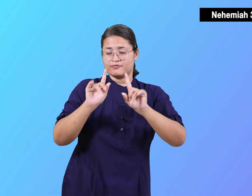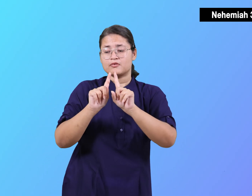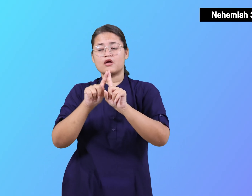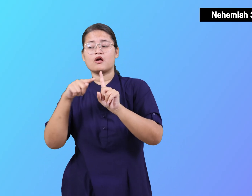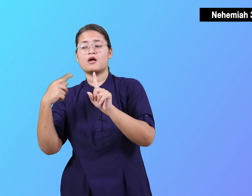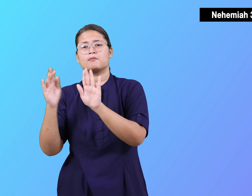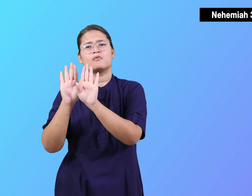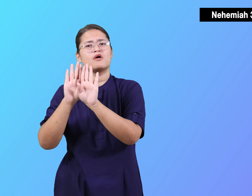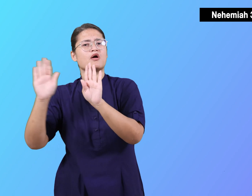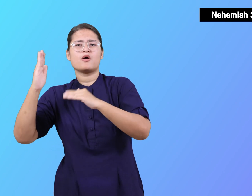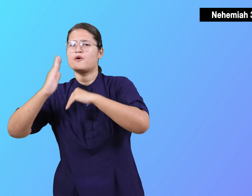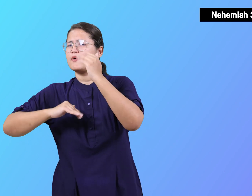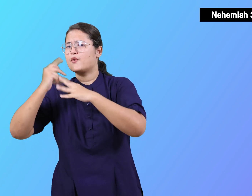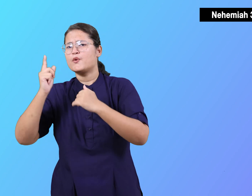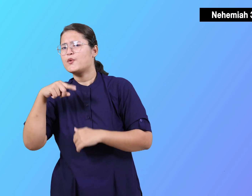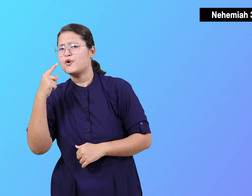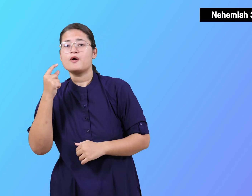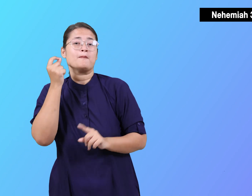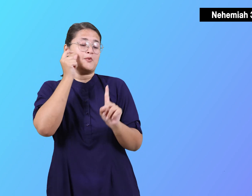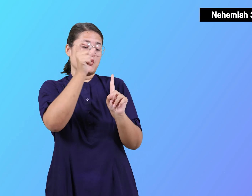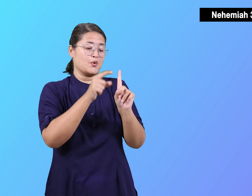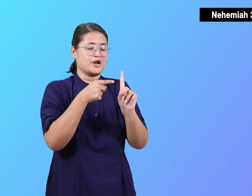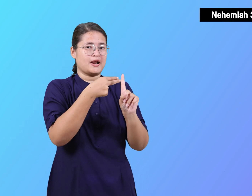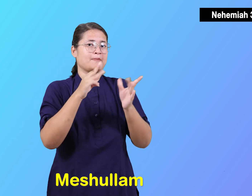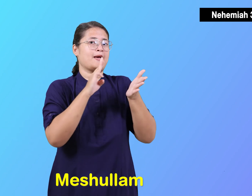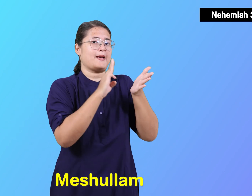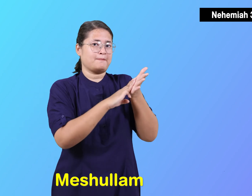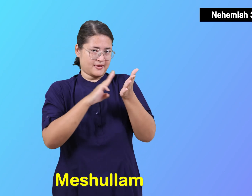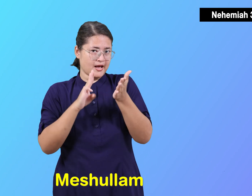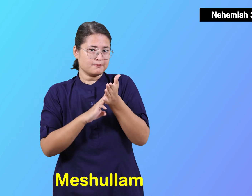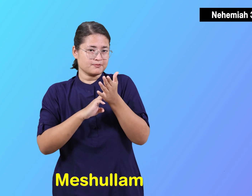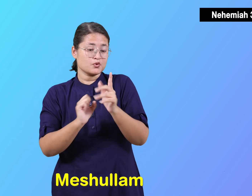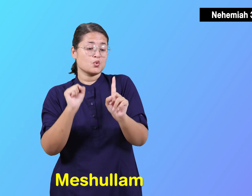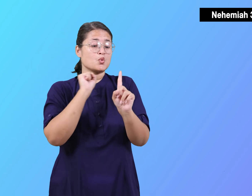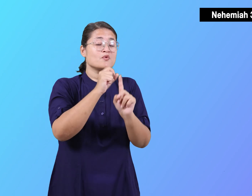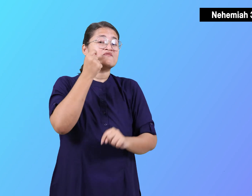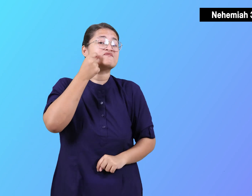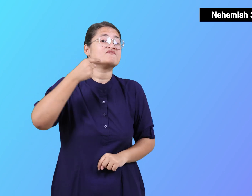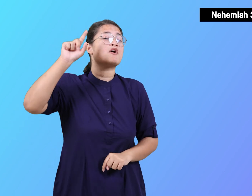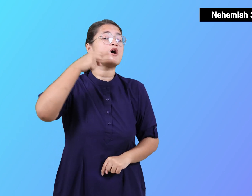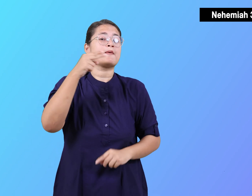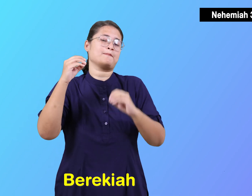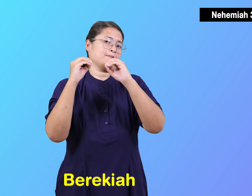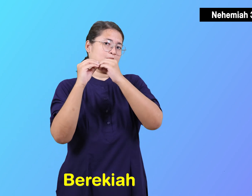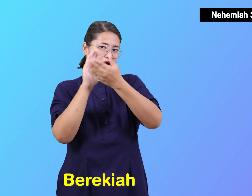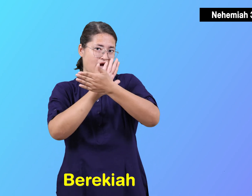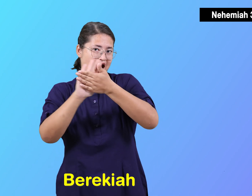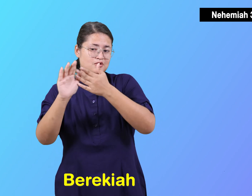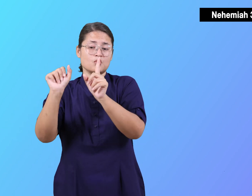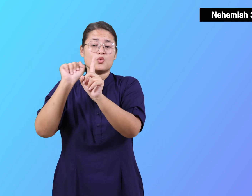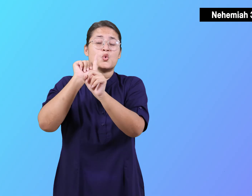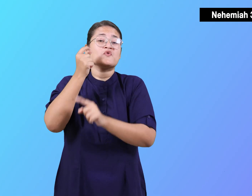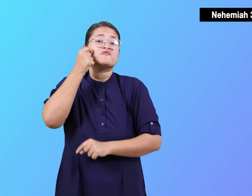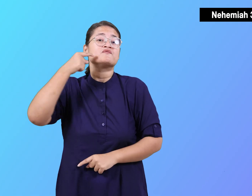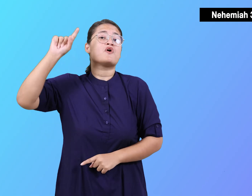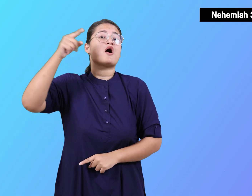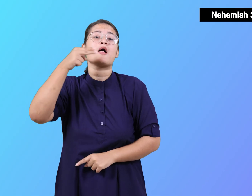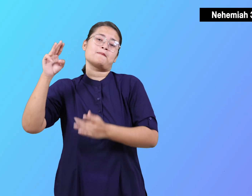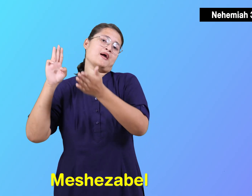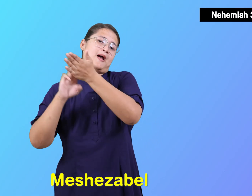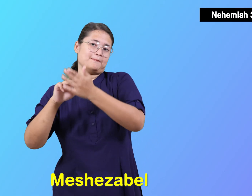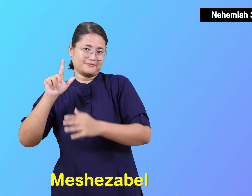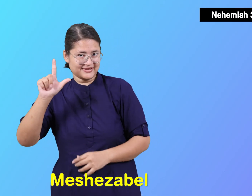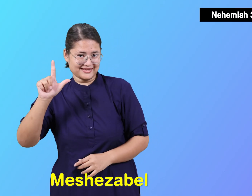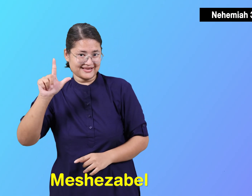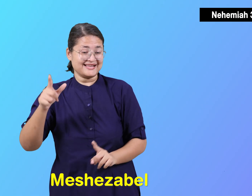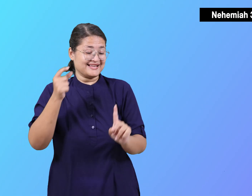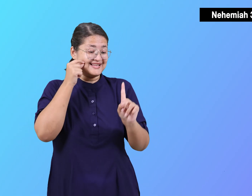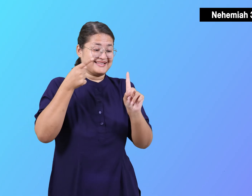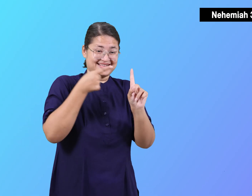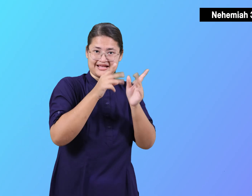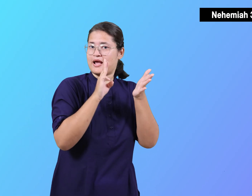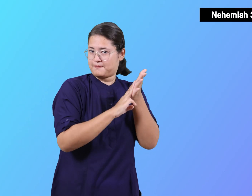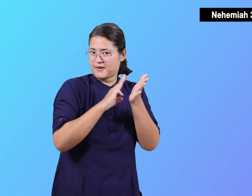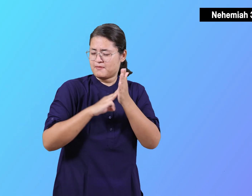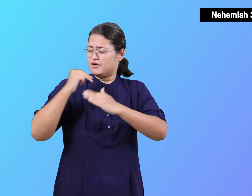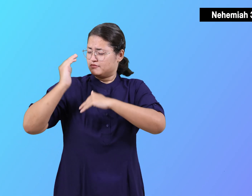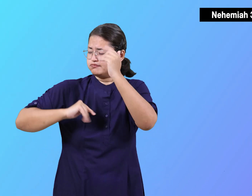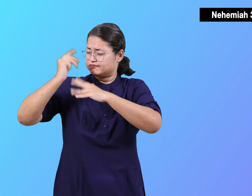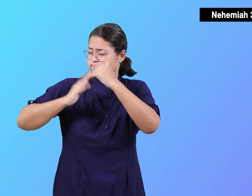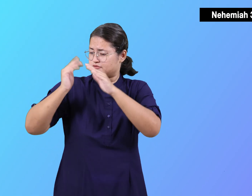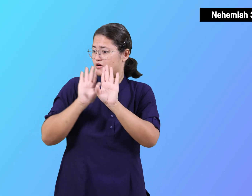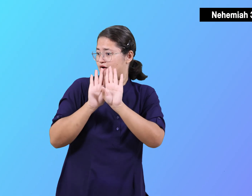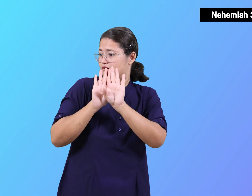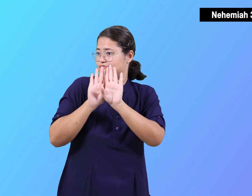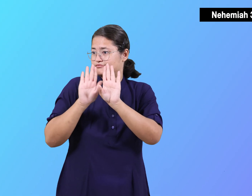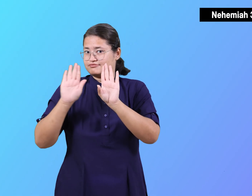Meshullam son of Berekiah repaired the next section of the wall. (Berekiah was the son of Meshezabel.)